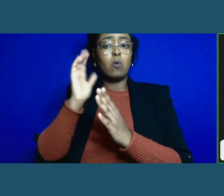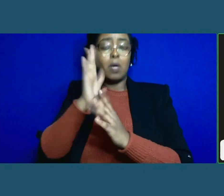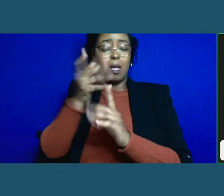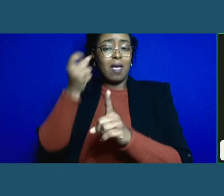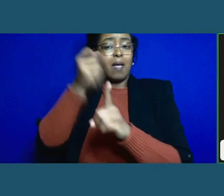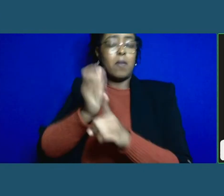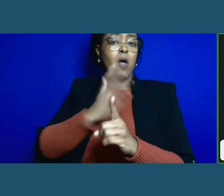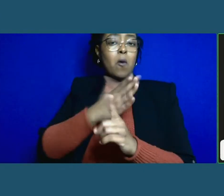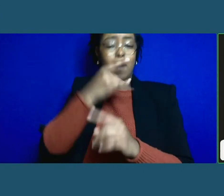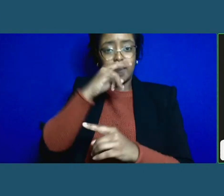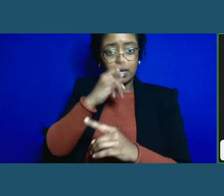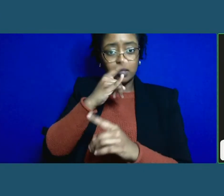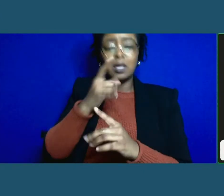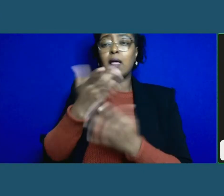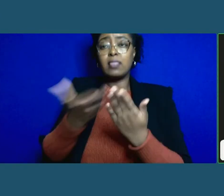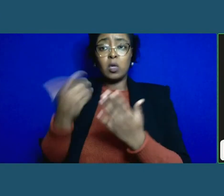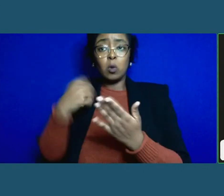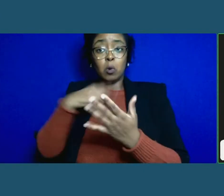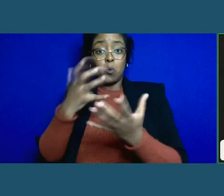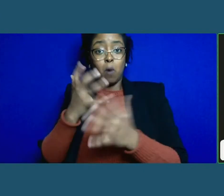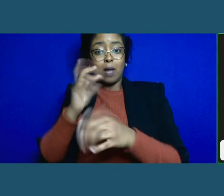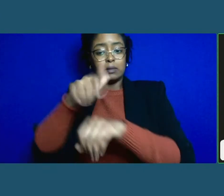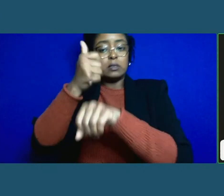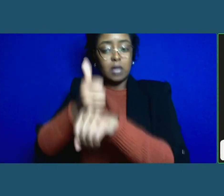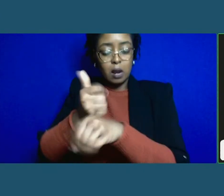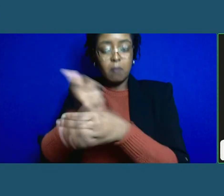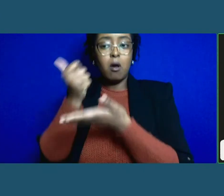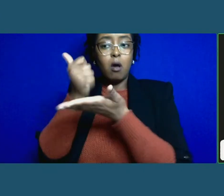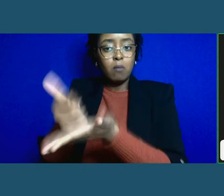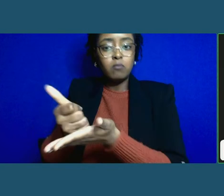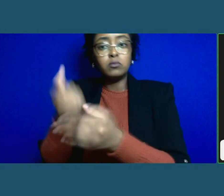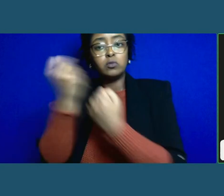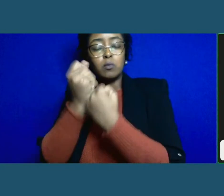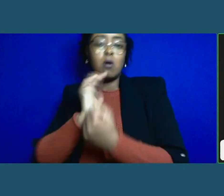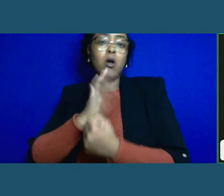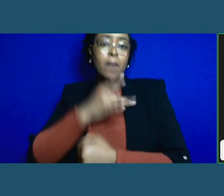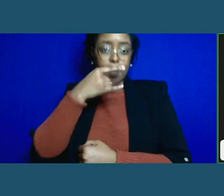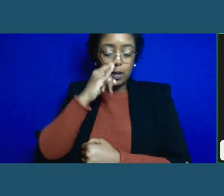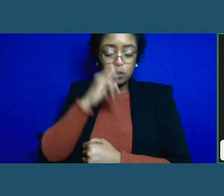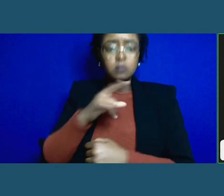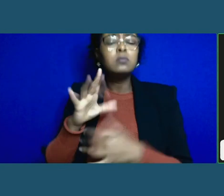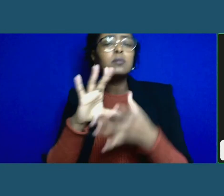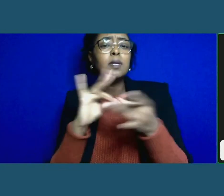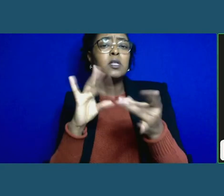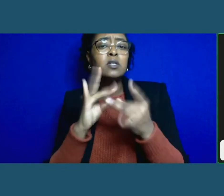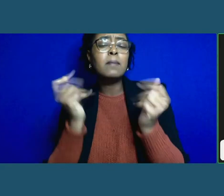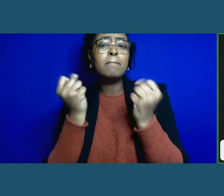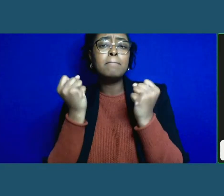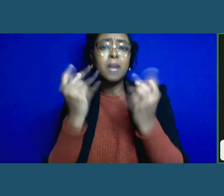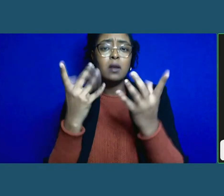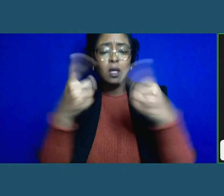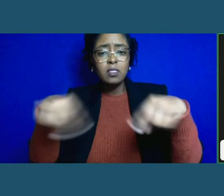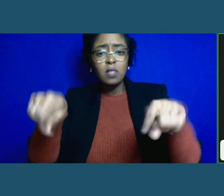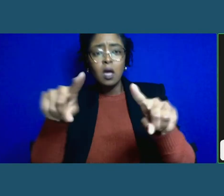things that Alright, packed in our Children or the things that we want to be in place to